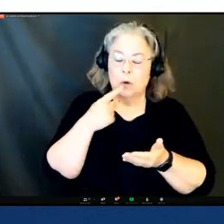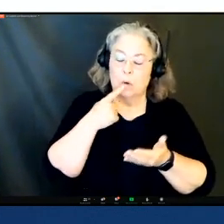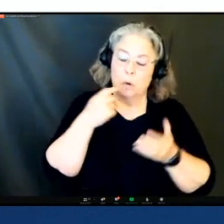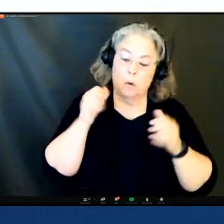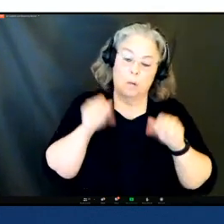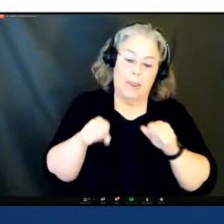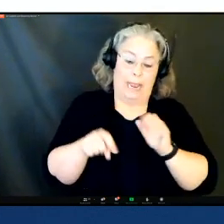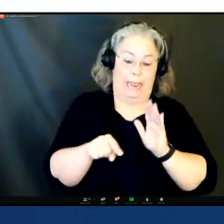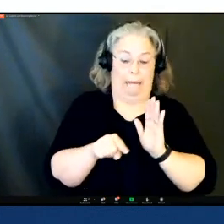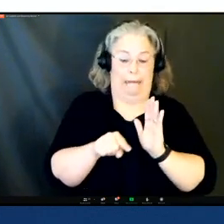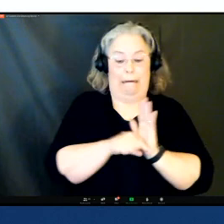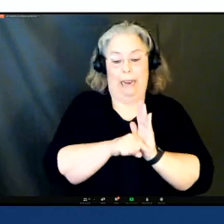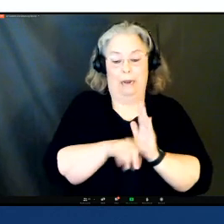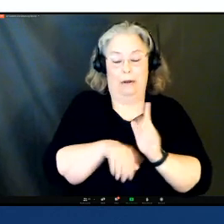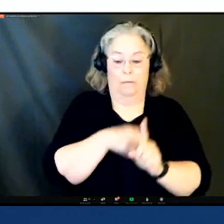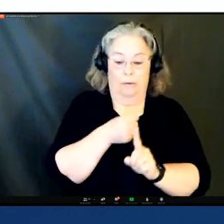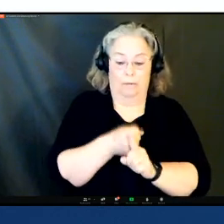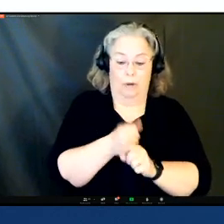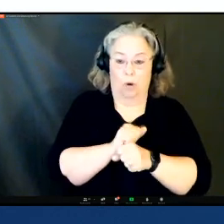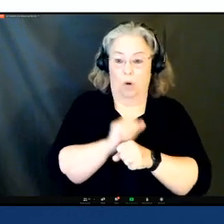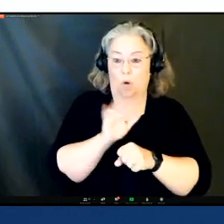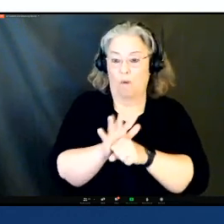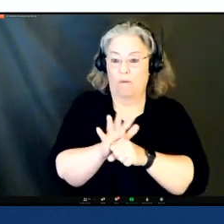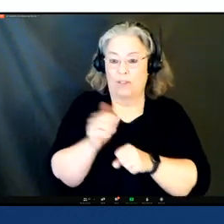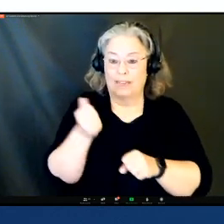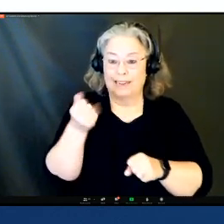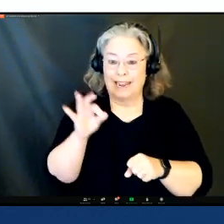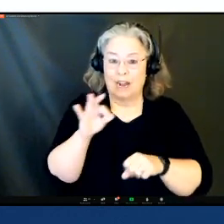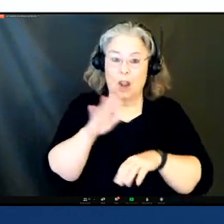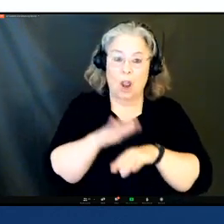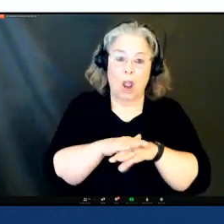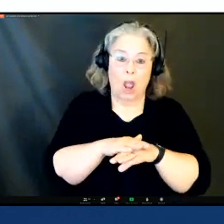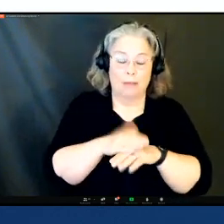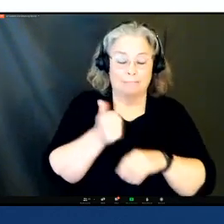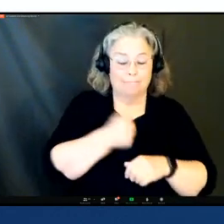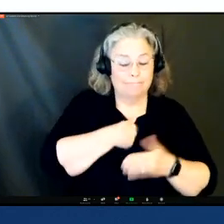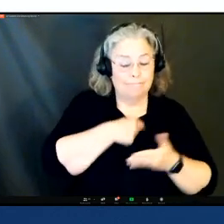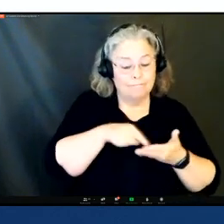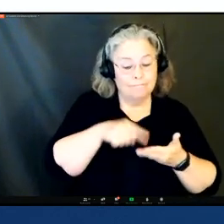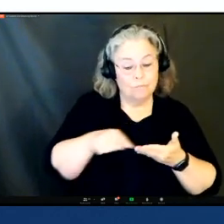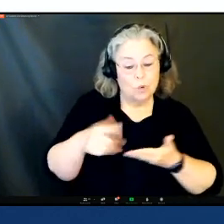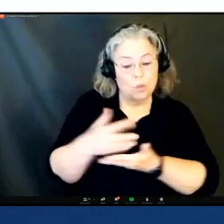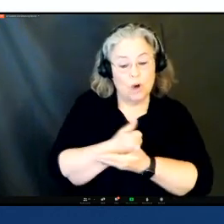impact of COVID 19 pandemic on discretionary revenue sources, particularly sales taxes,